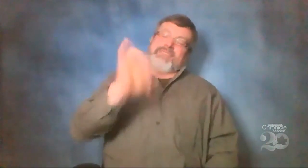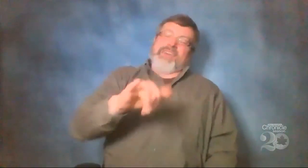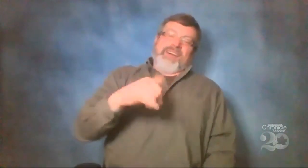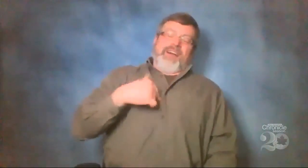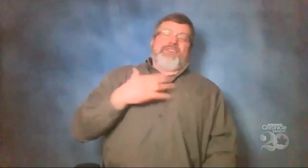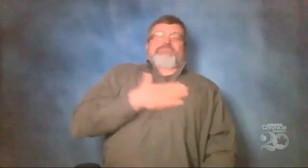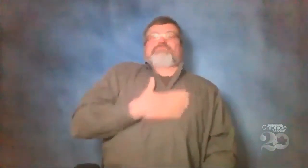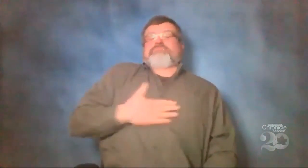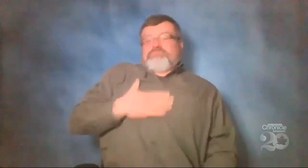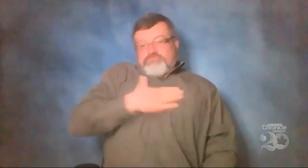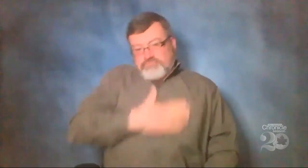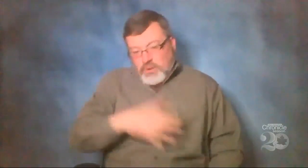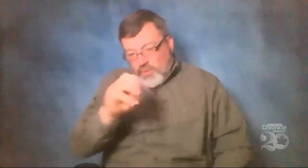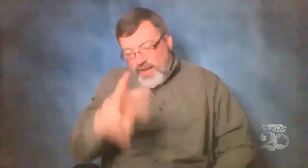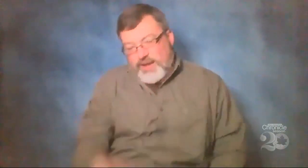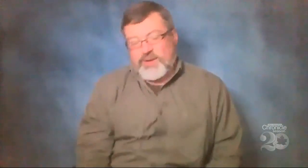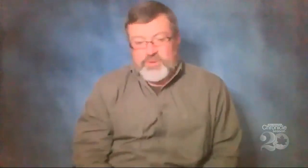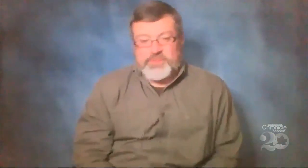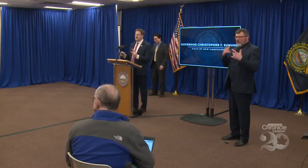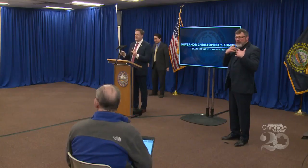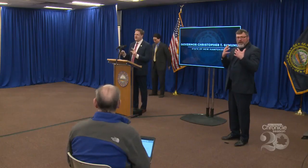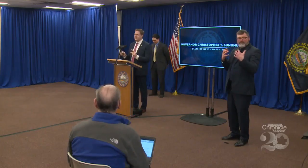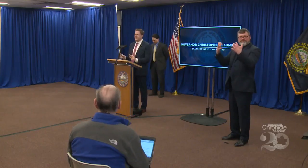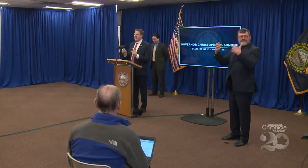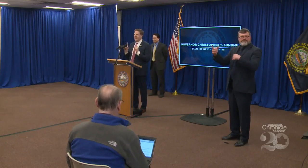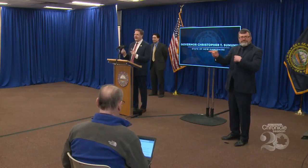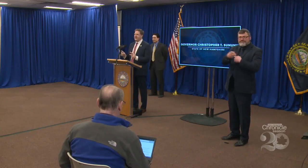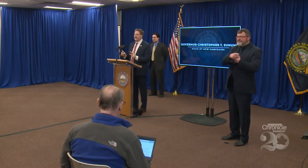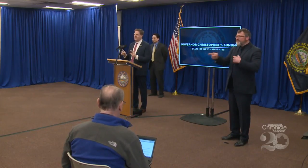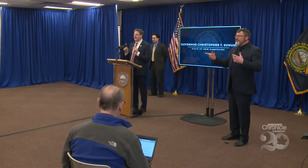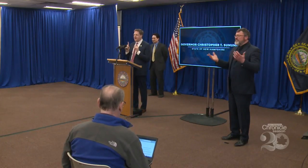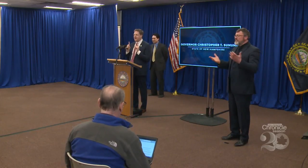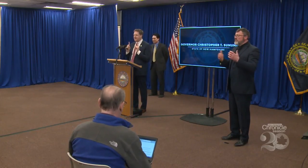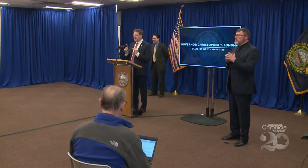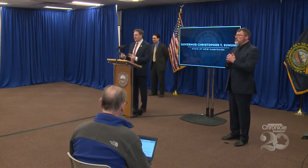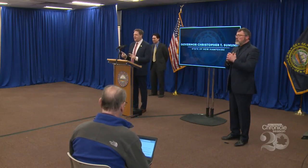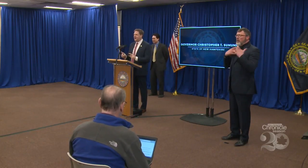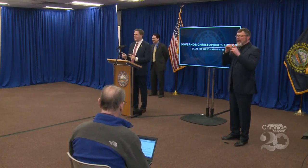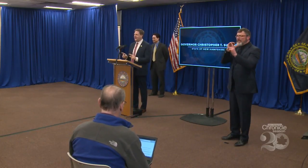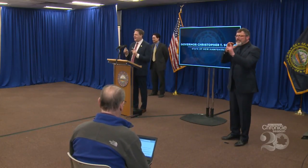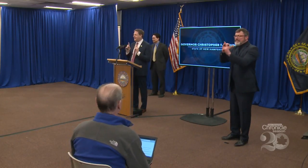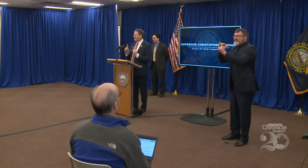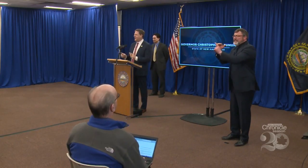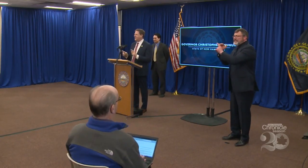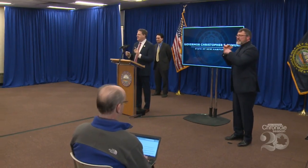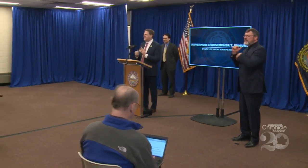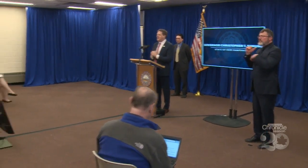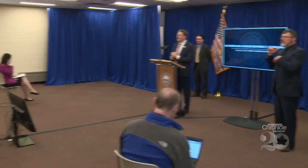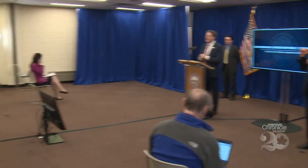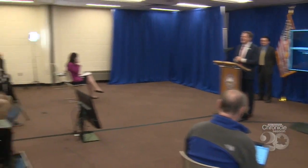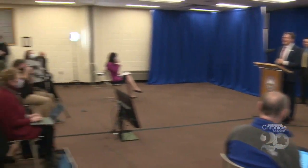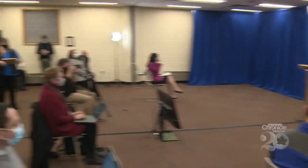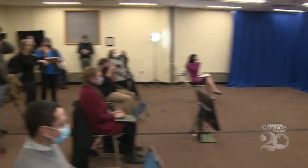HE LOOKED AT ME AND HE SAID, "YOU, YOU. YOU’LL BE MY LIEUTENANT GOVERNOR." AND I SAID, "YEAH, SURE, NO PROBLEM." WE JUST AD-LIBBED THE WHOLE THING. IT WAS REALLY FUNNY.